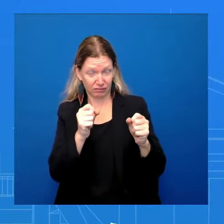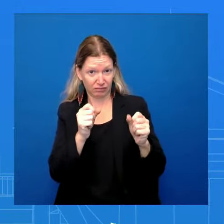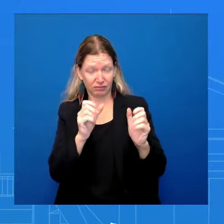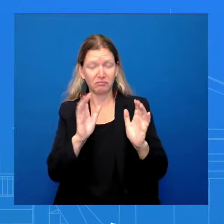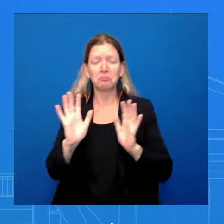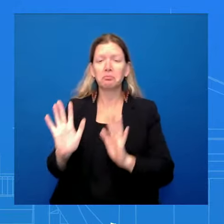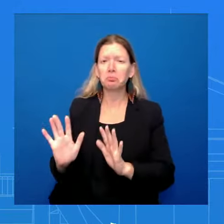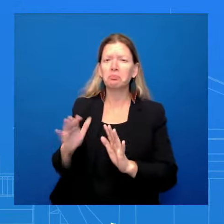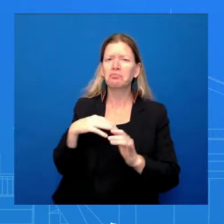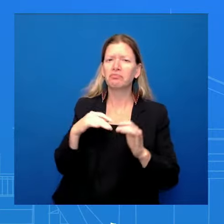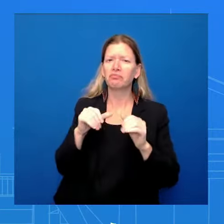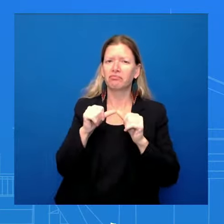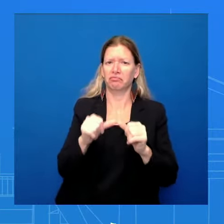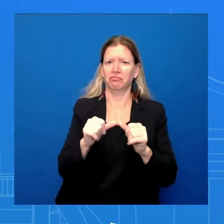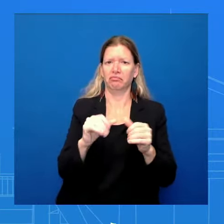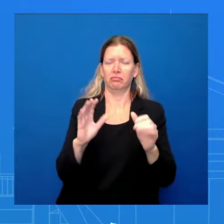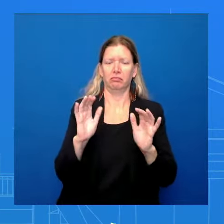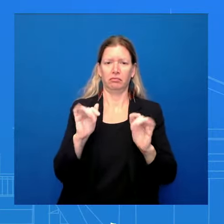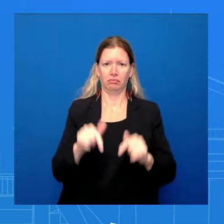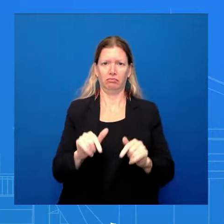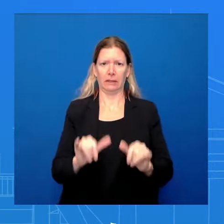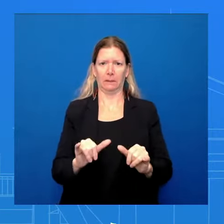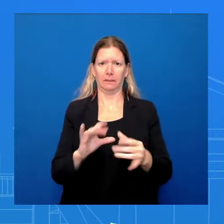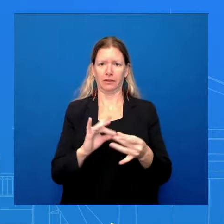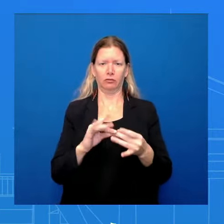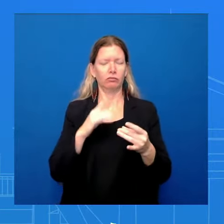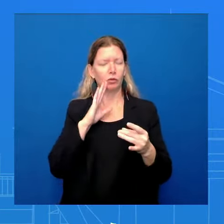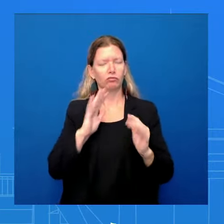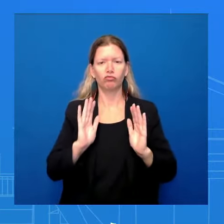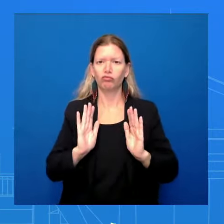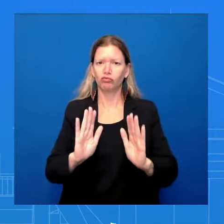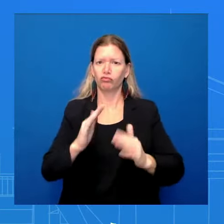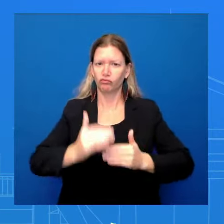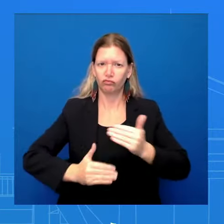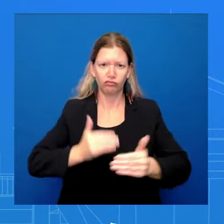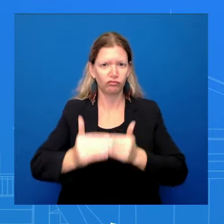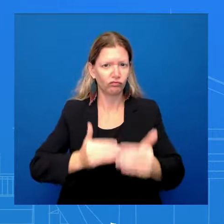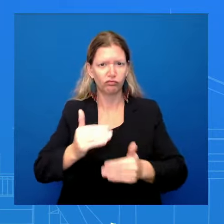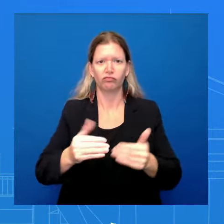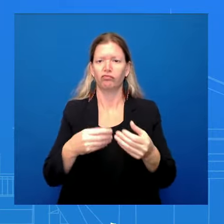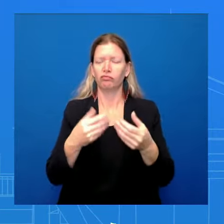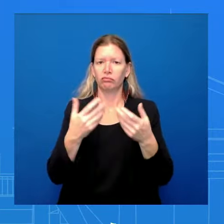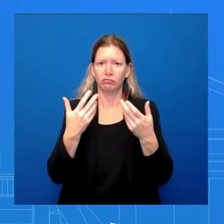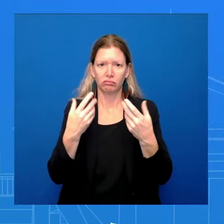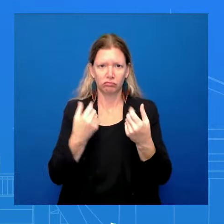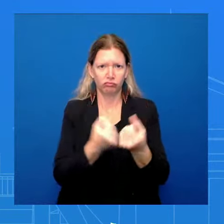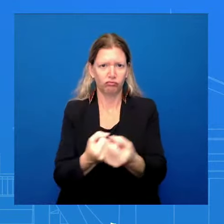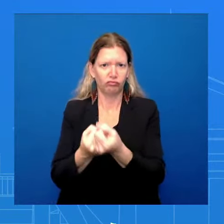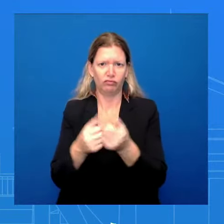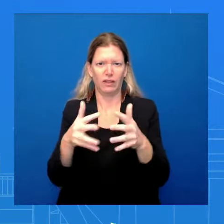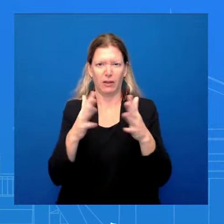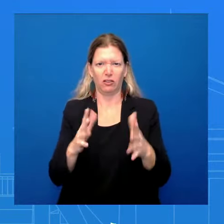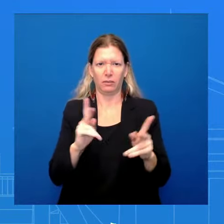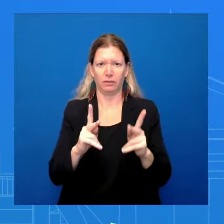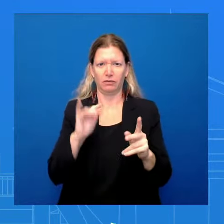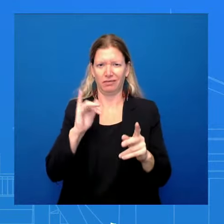and that is delivering for the American people. We believe that we're doing that. You just heard the President talk about Bidenomics and how it's building a middle class -- right?